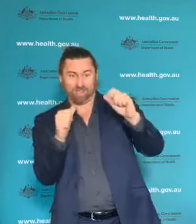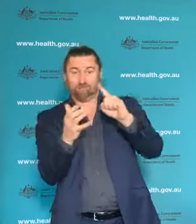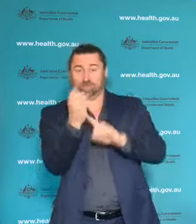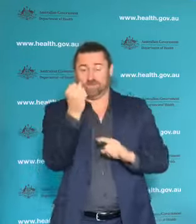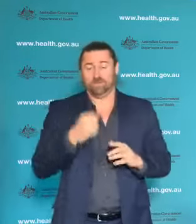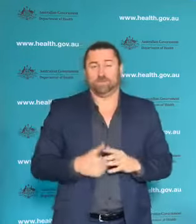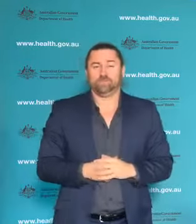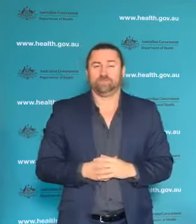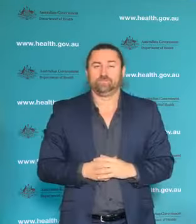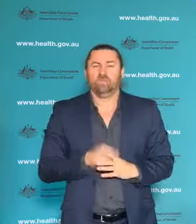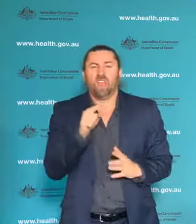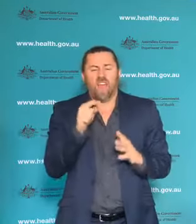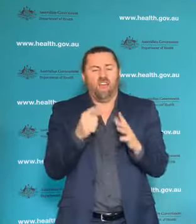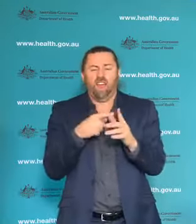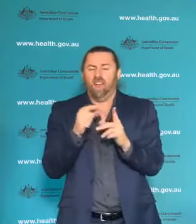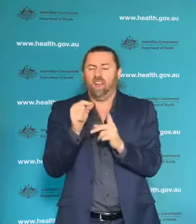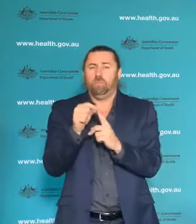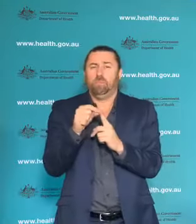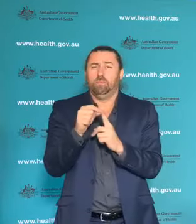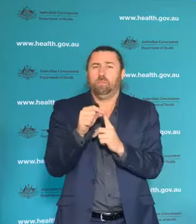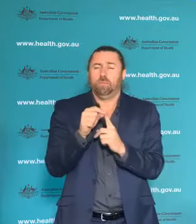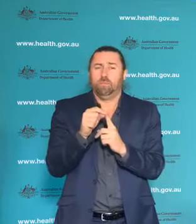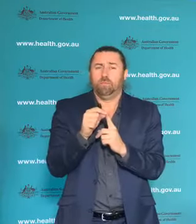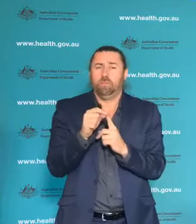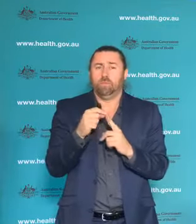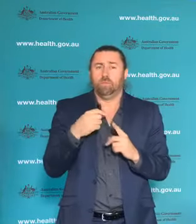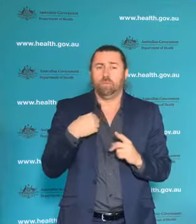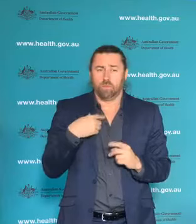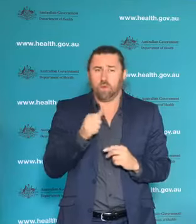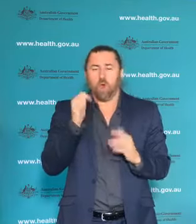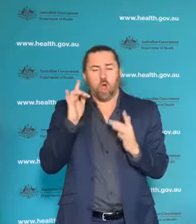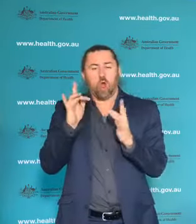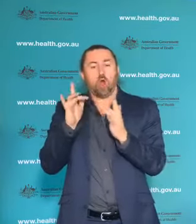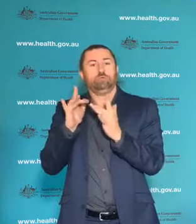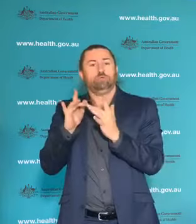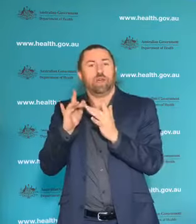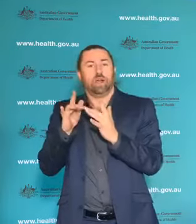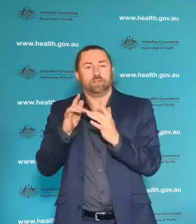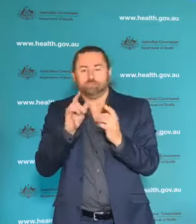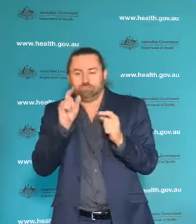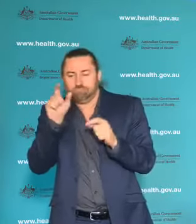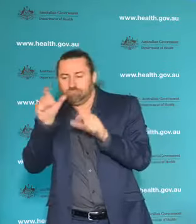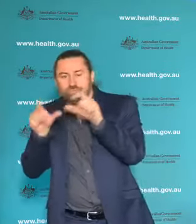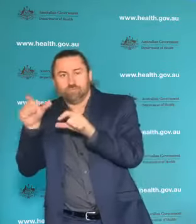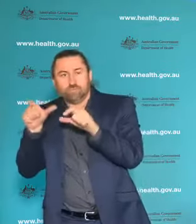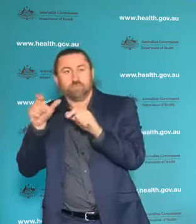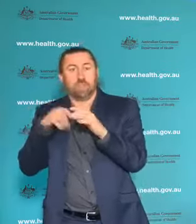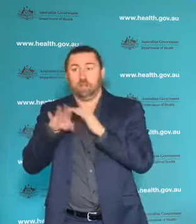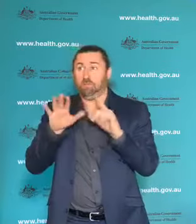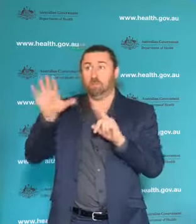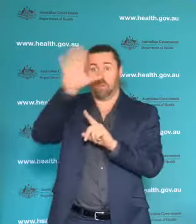The app of course has been used by the contact tracers in states and territories across the country now